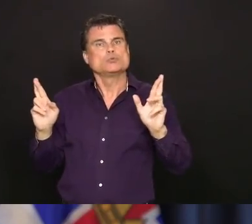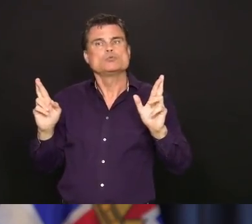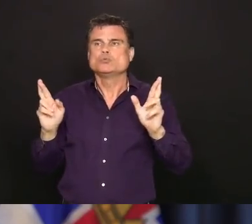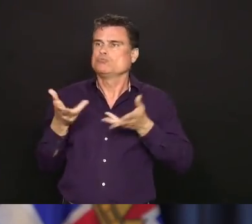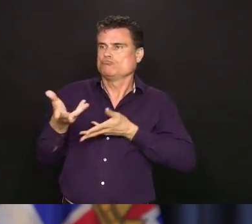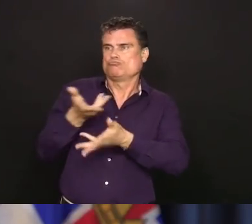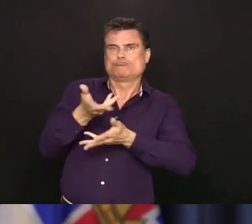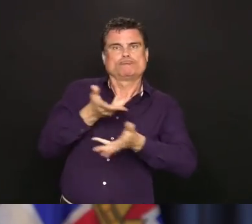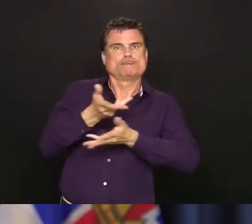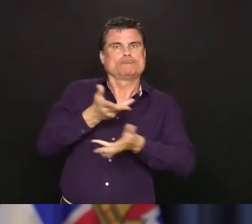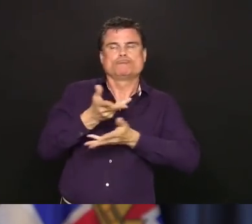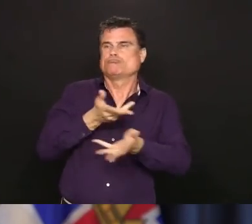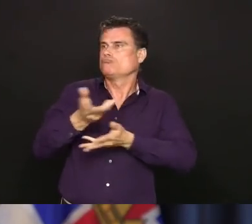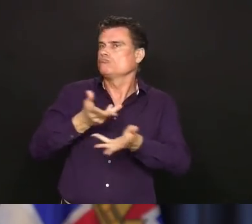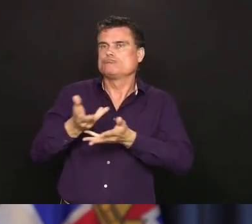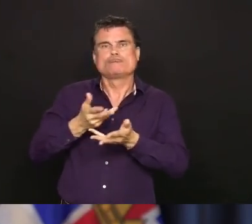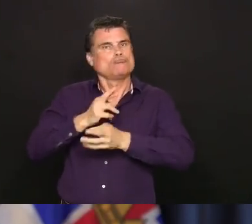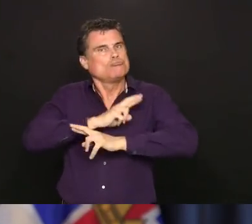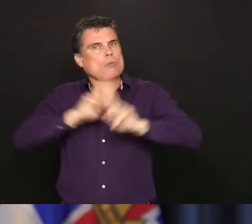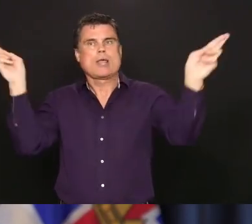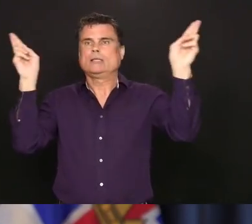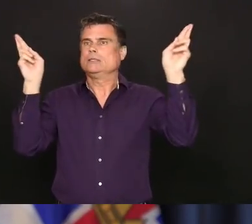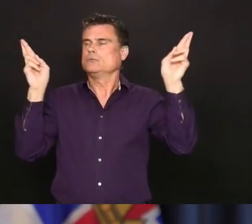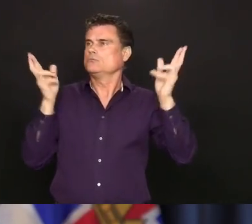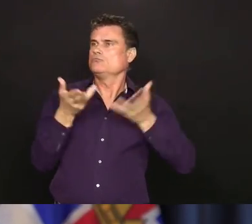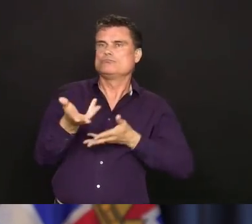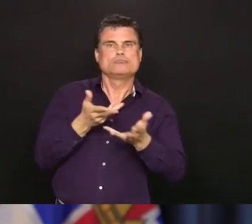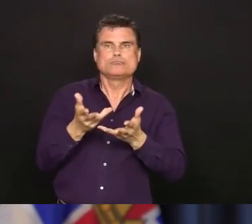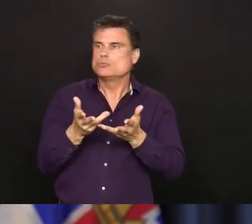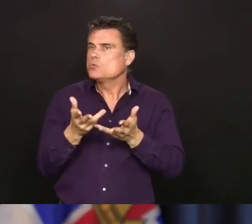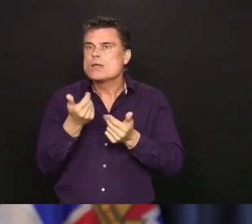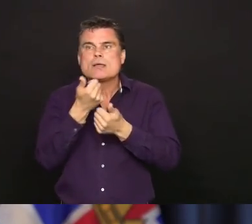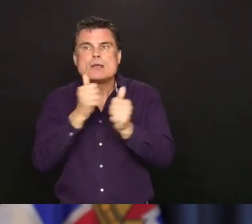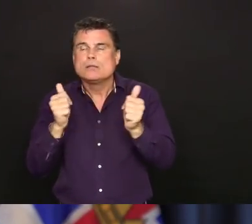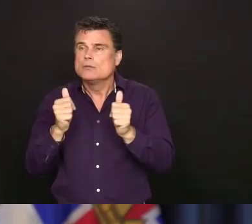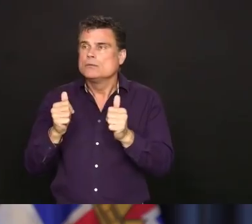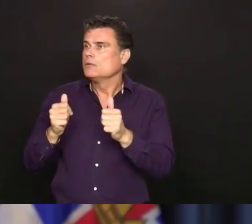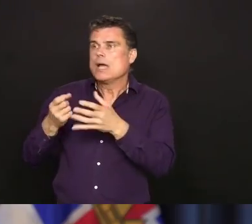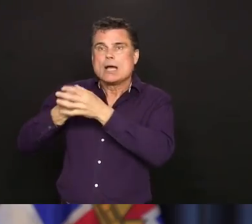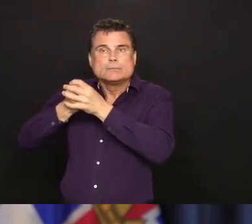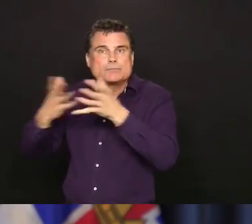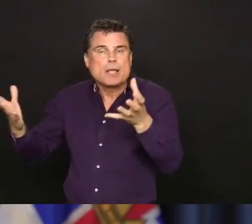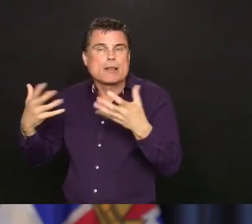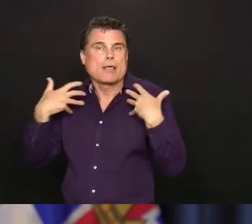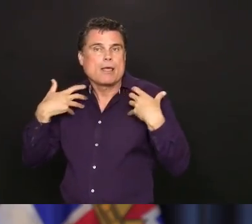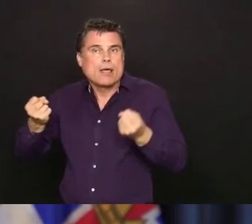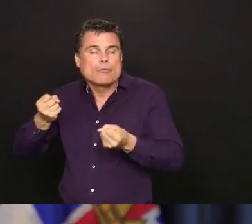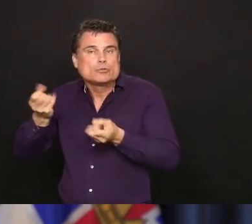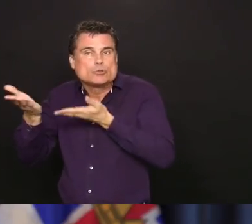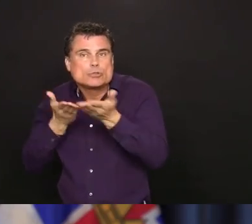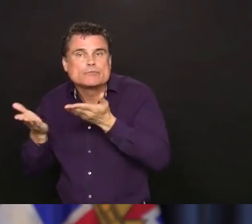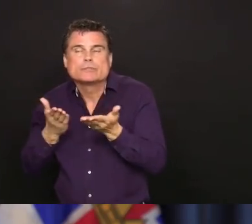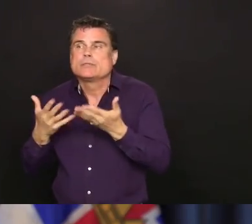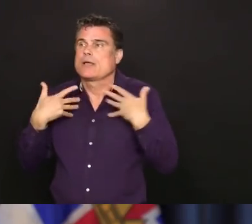develop and expand even within the challenges of COVID-19. Finally, I want to highlight the town halls